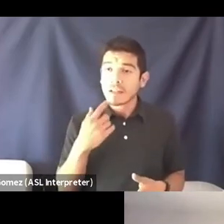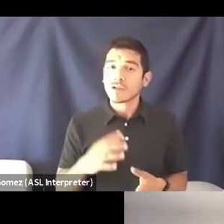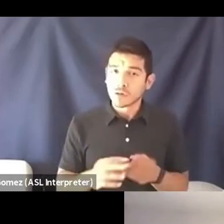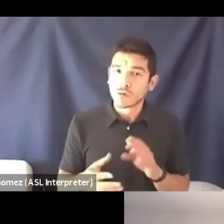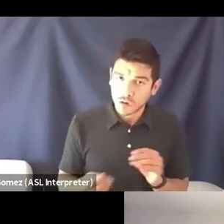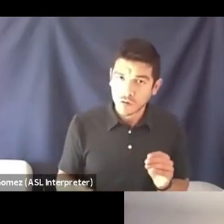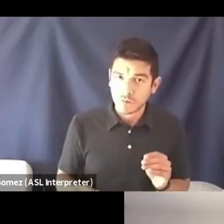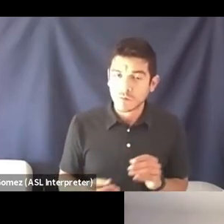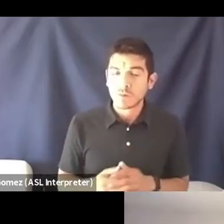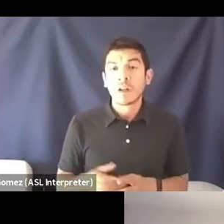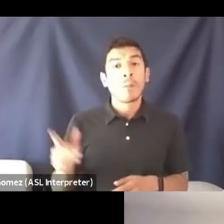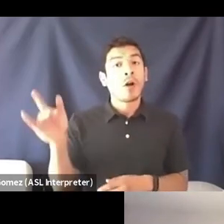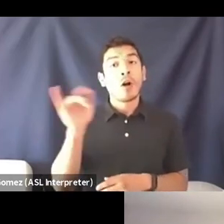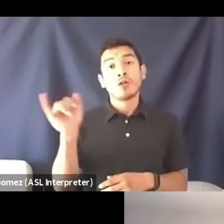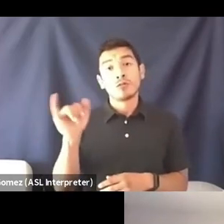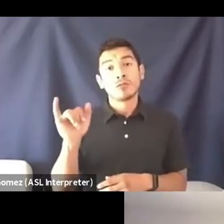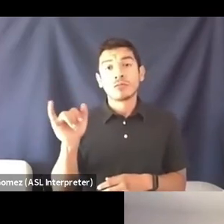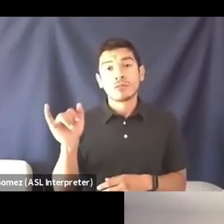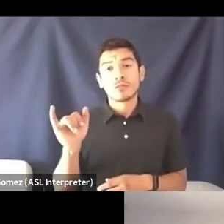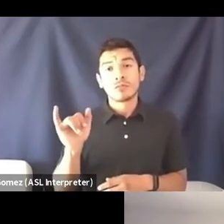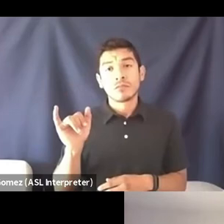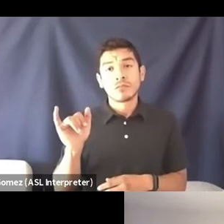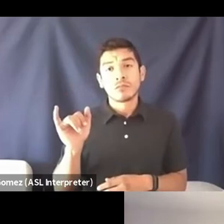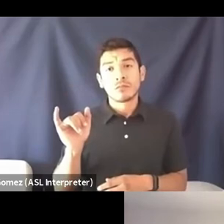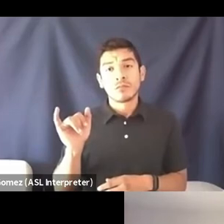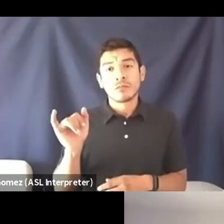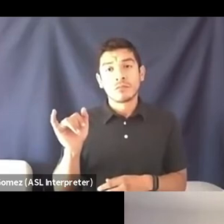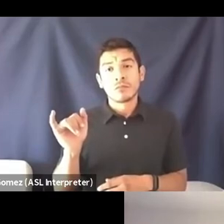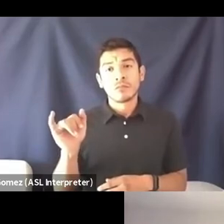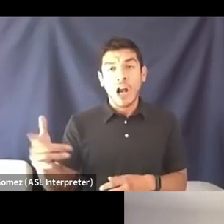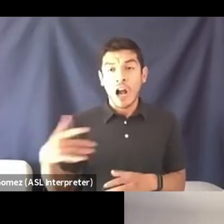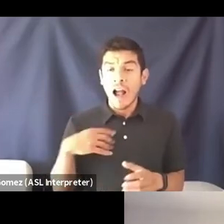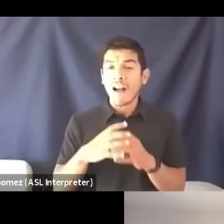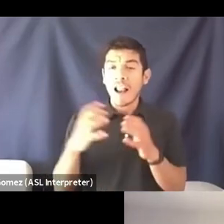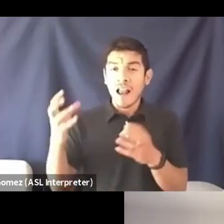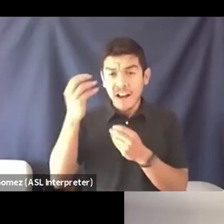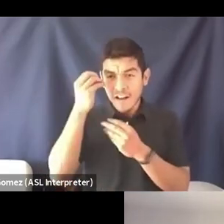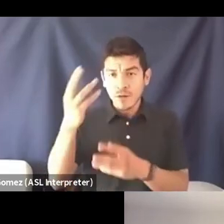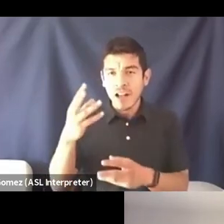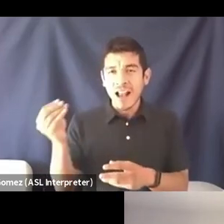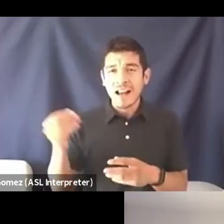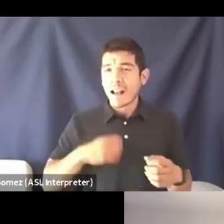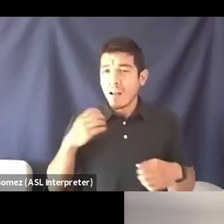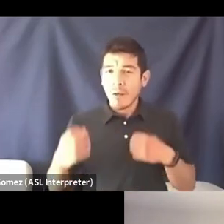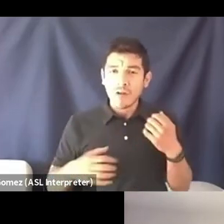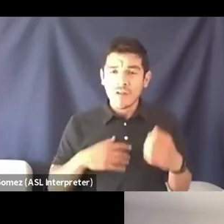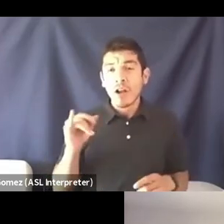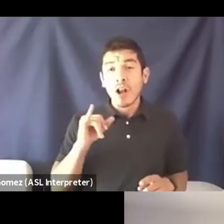And also there was a lot of information and emotions, and also my perspective